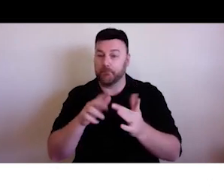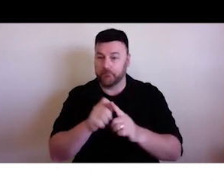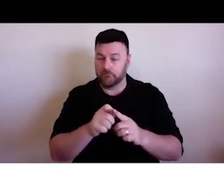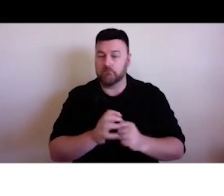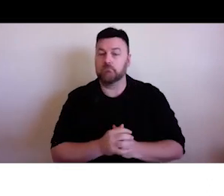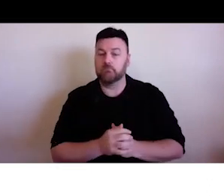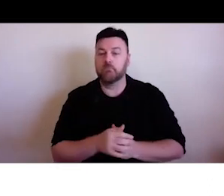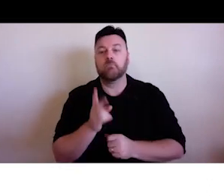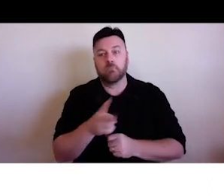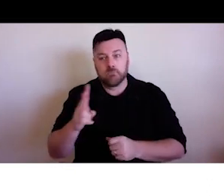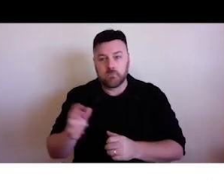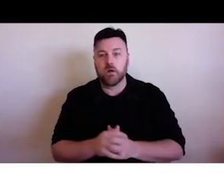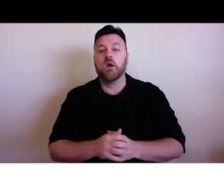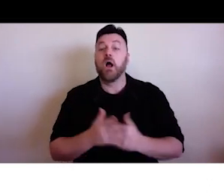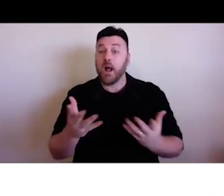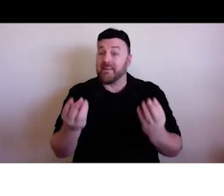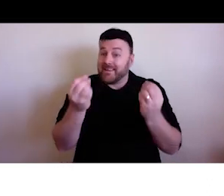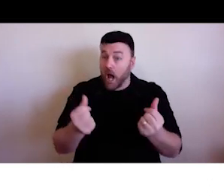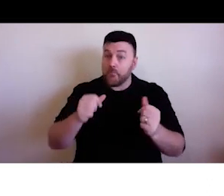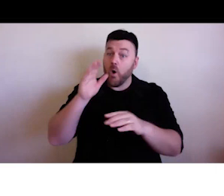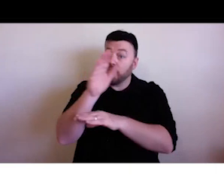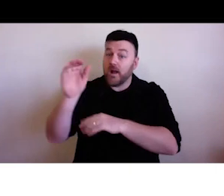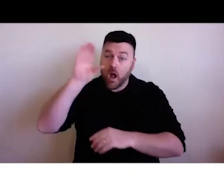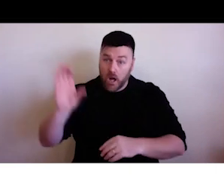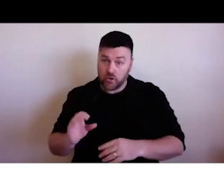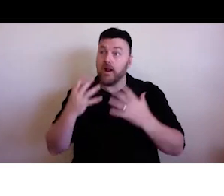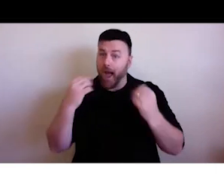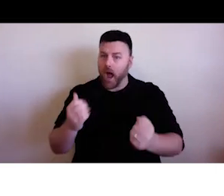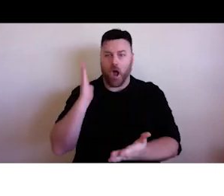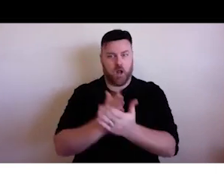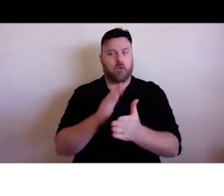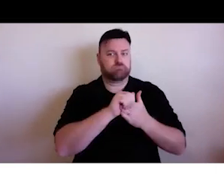naming any names, Trump - and certain places in the world aren't